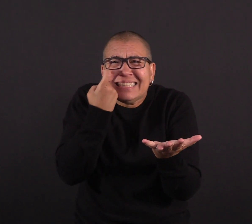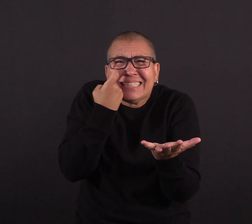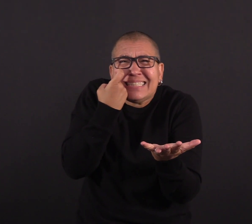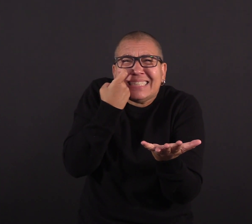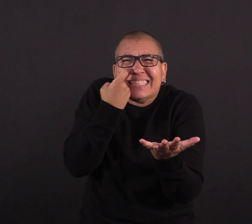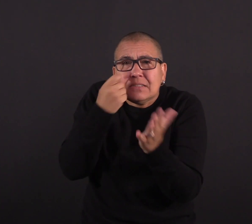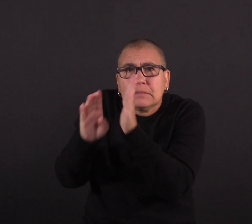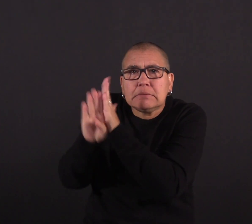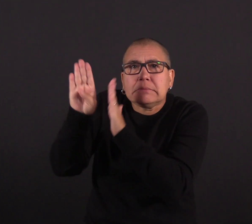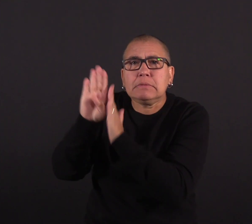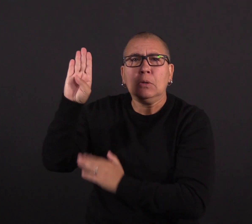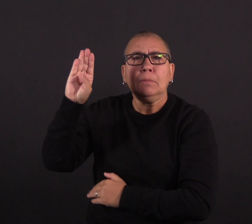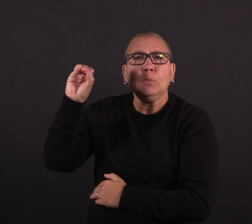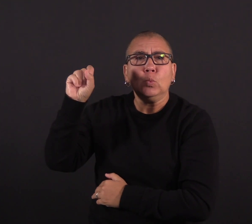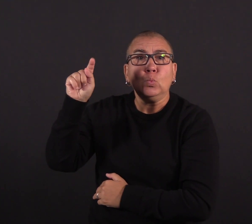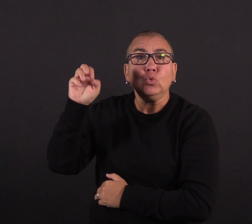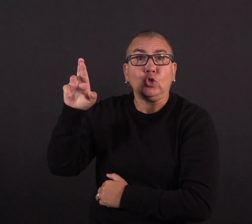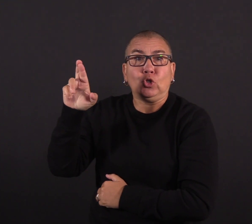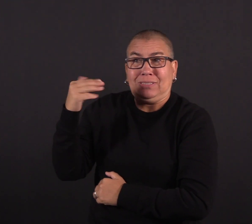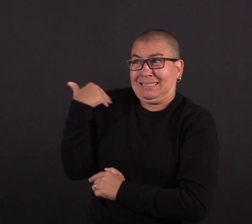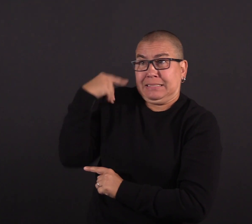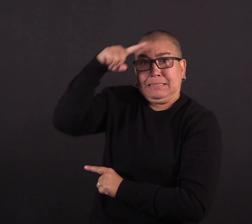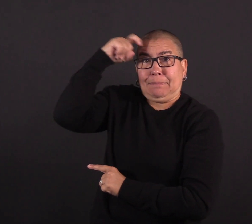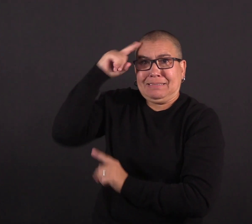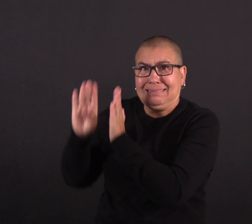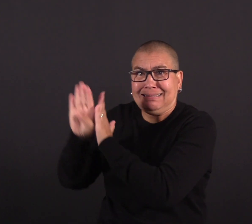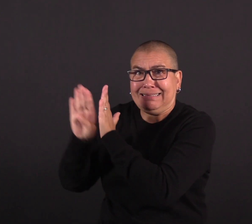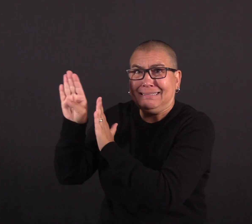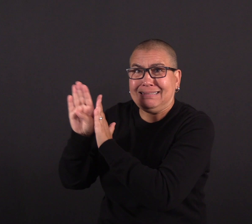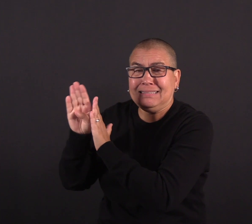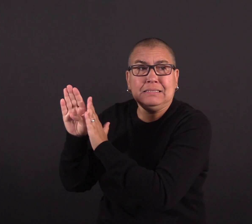“This booster is most likely not going to work with the winter wave because